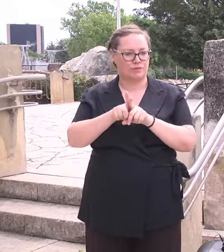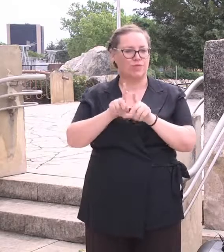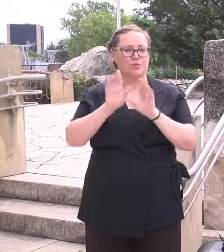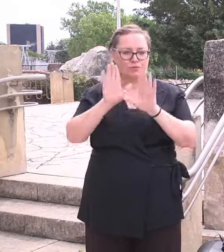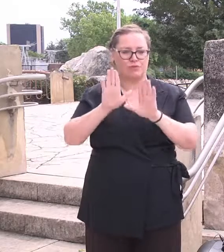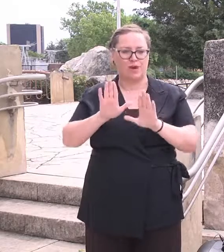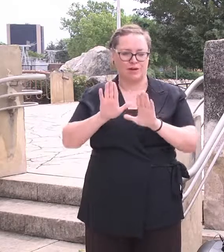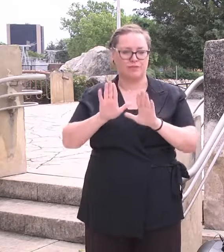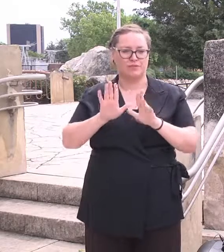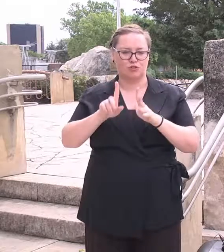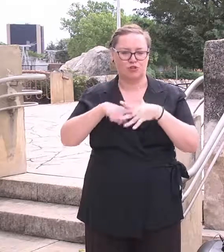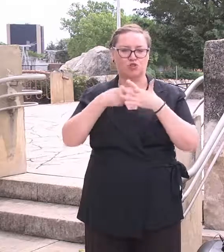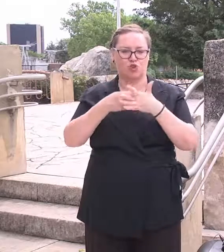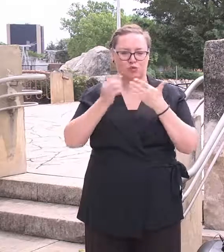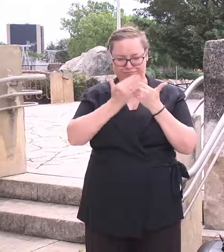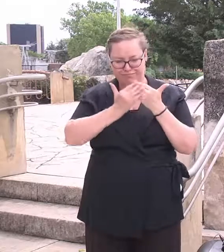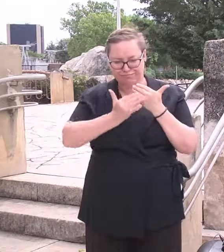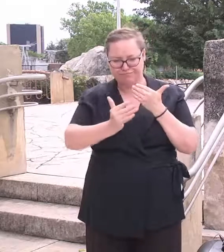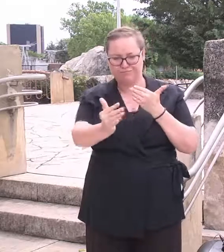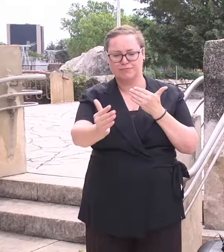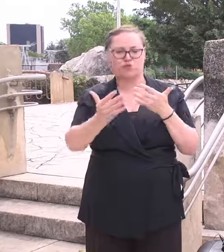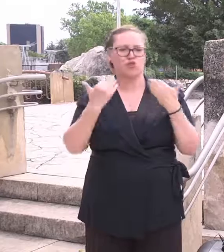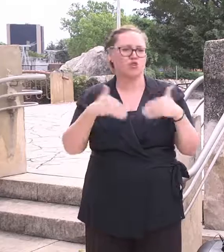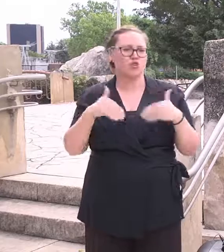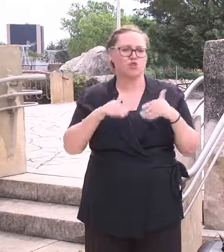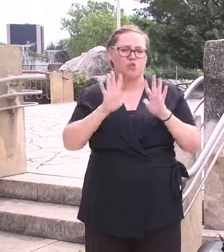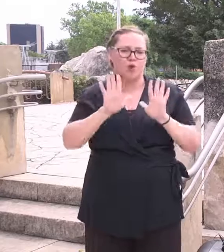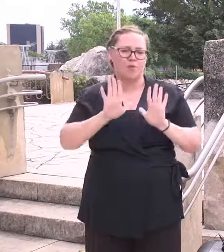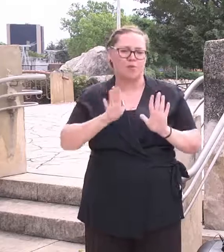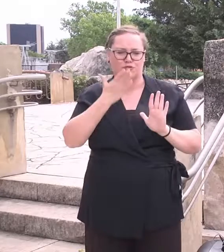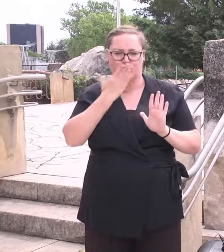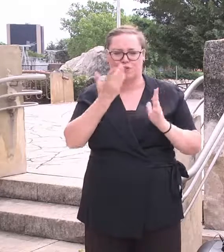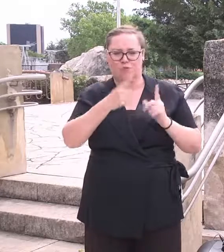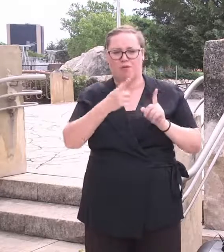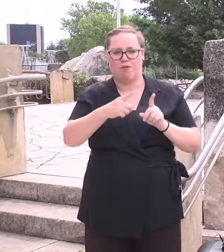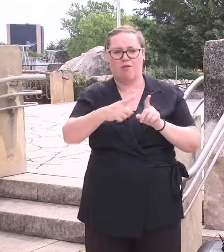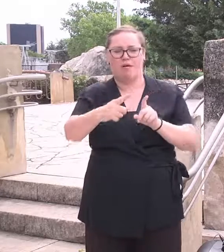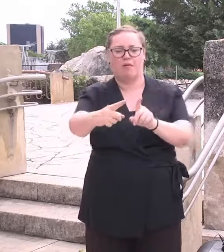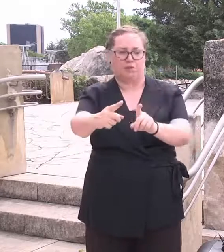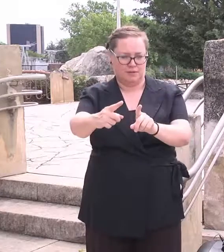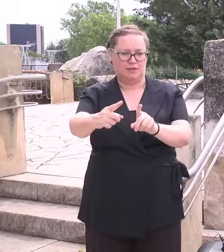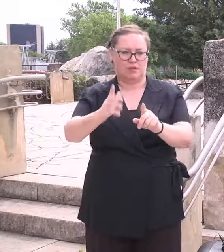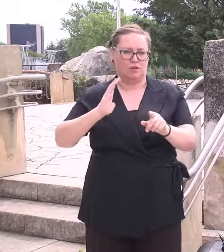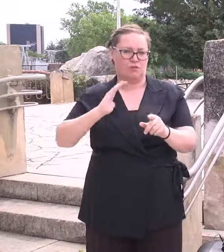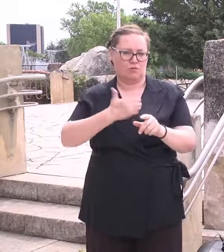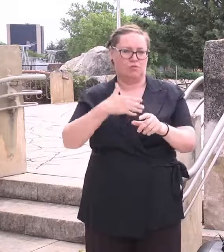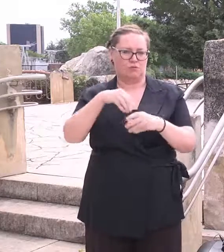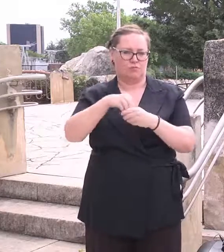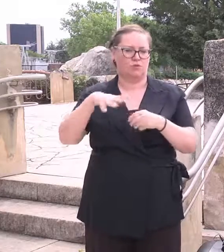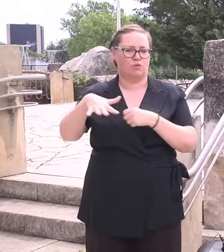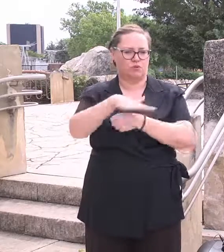Catalyst for a lot of good that can happen in our community um and at the same time we obviously